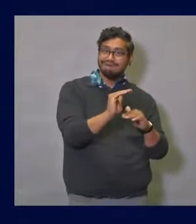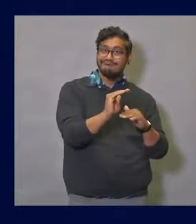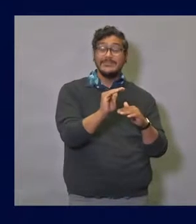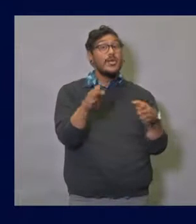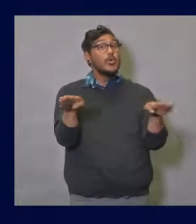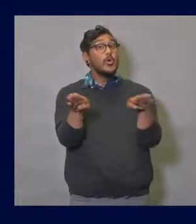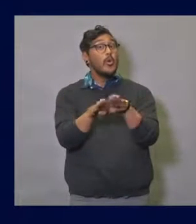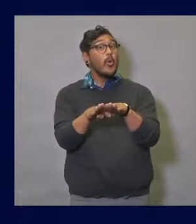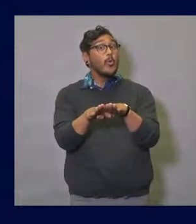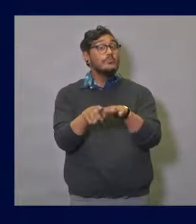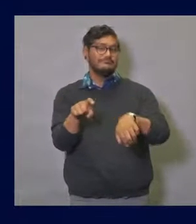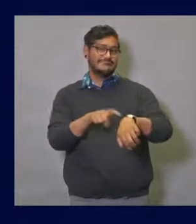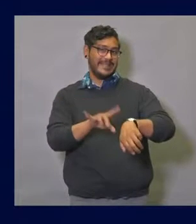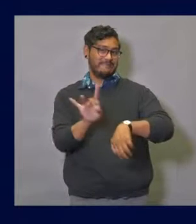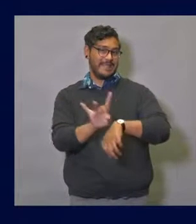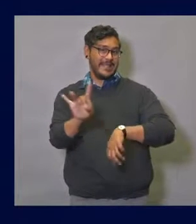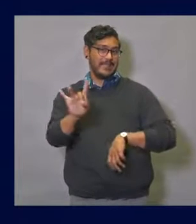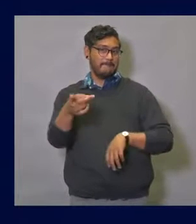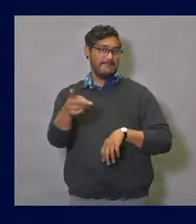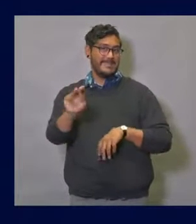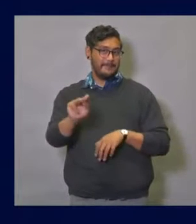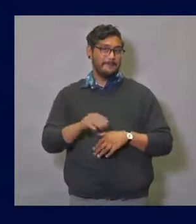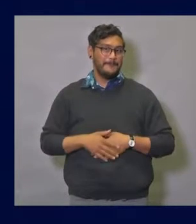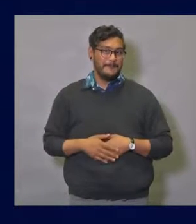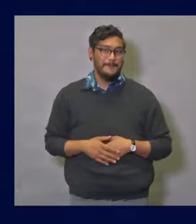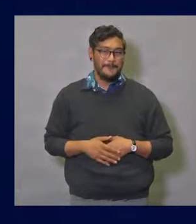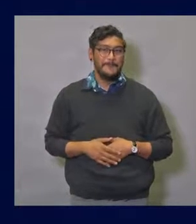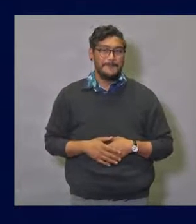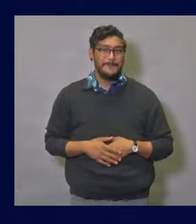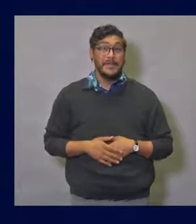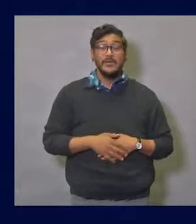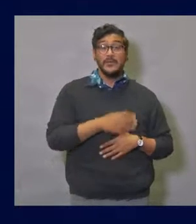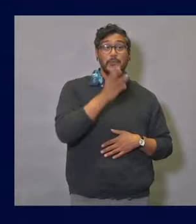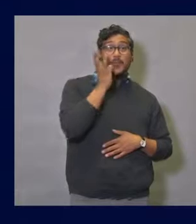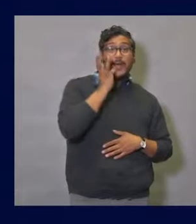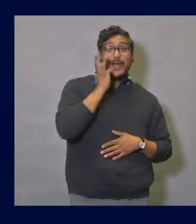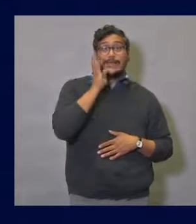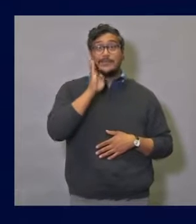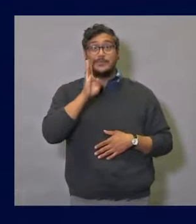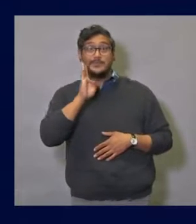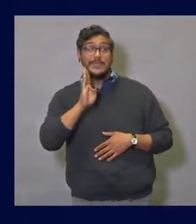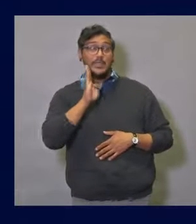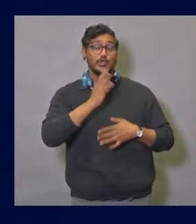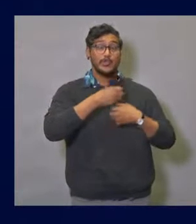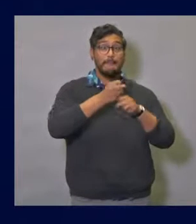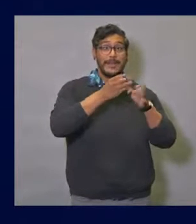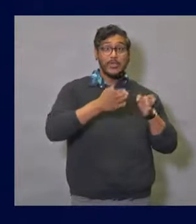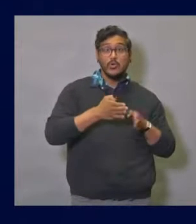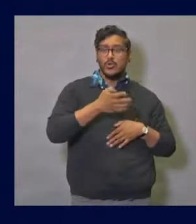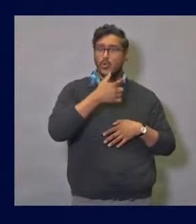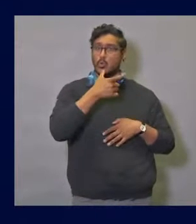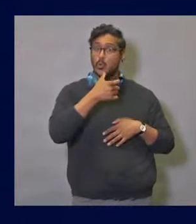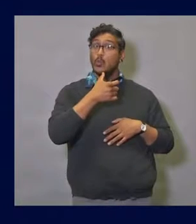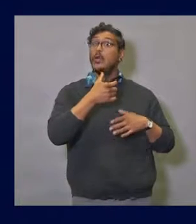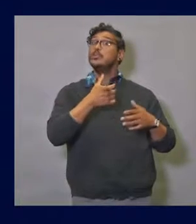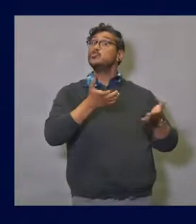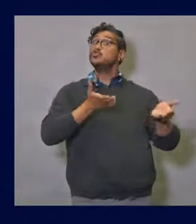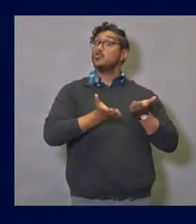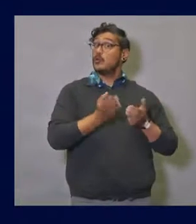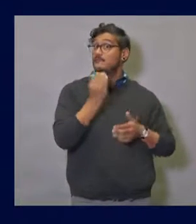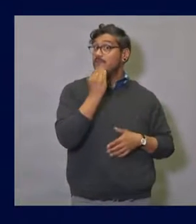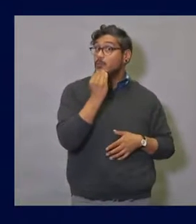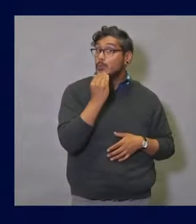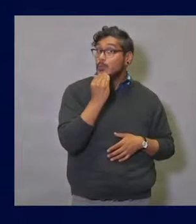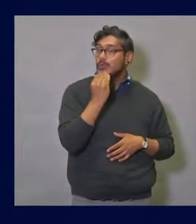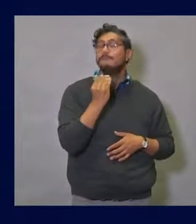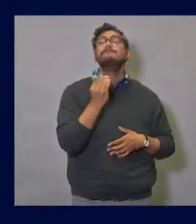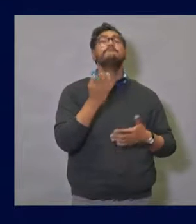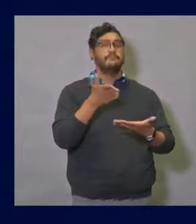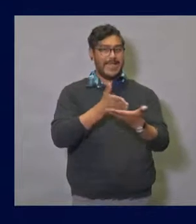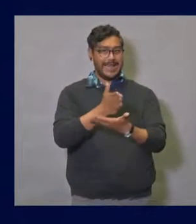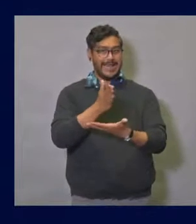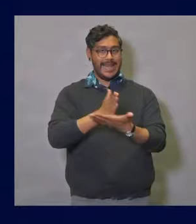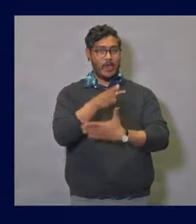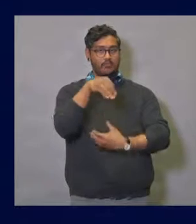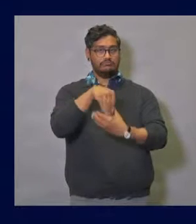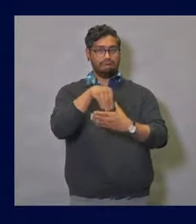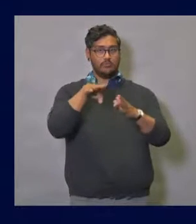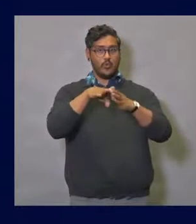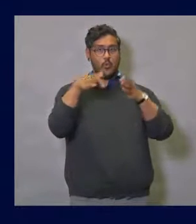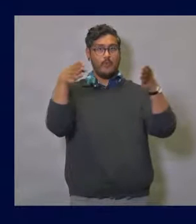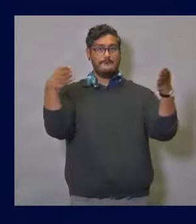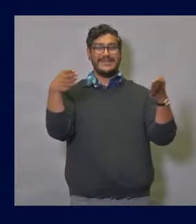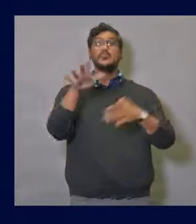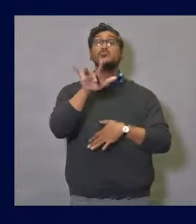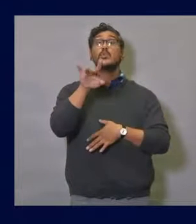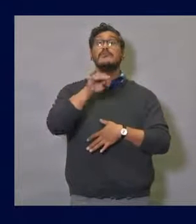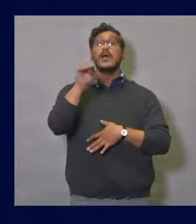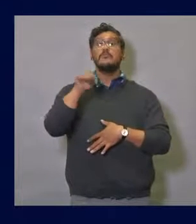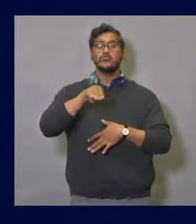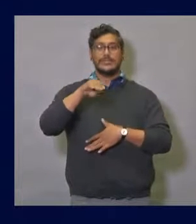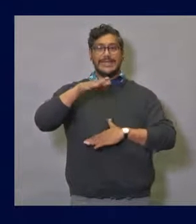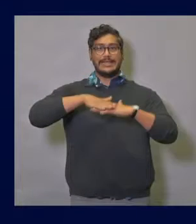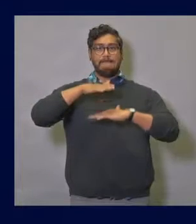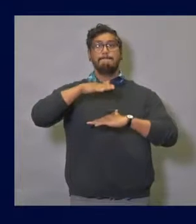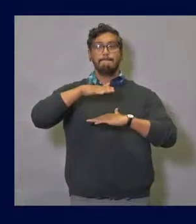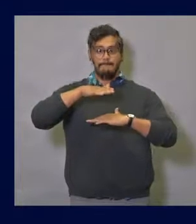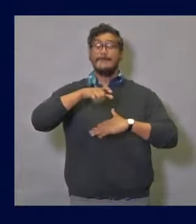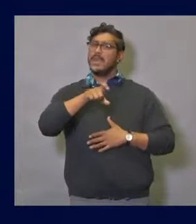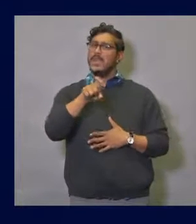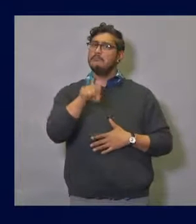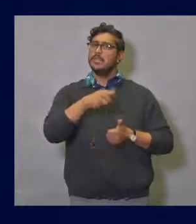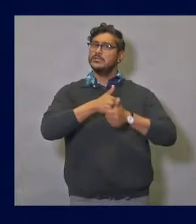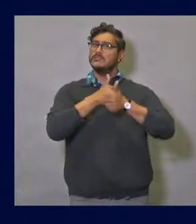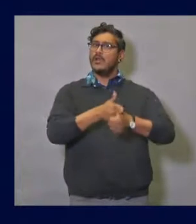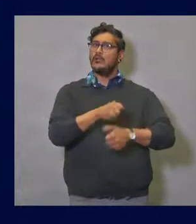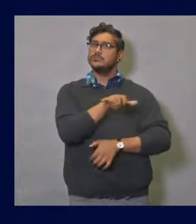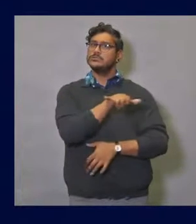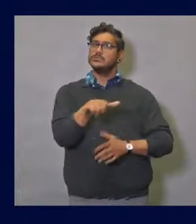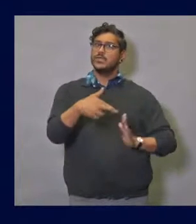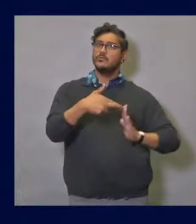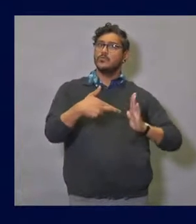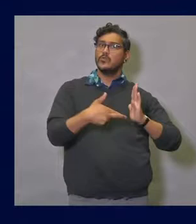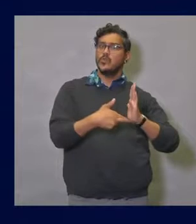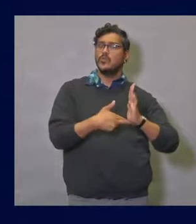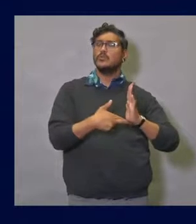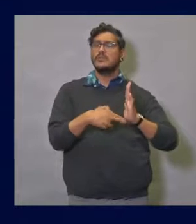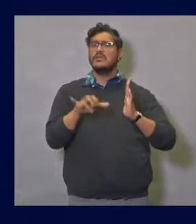PERMITE ESTAR DE PIE, EL